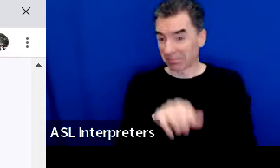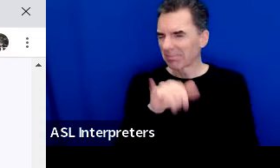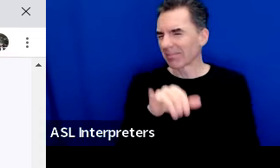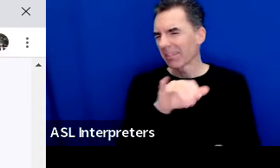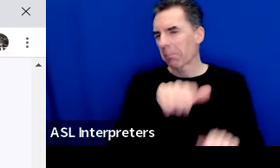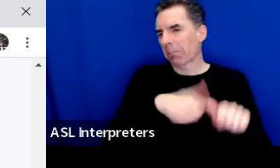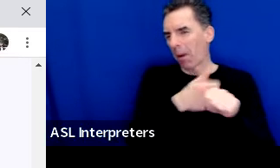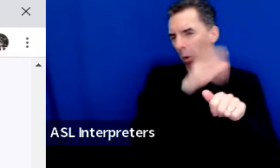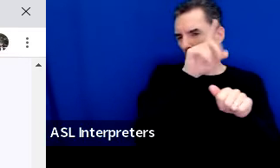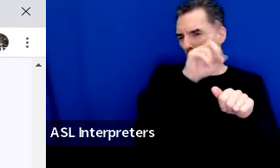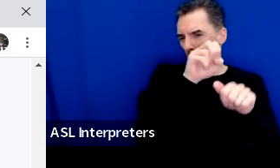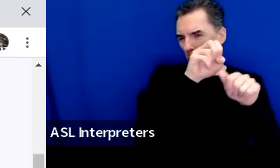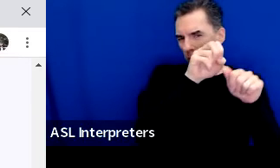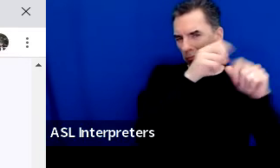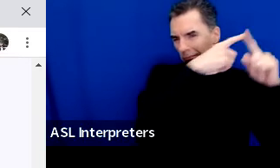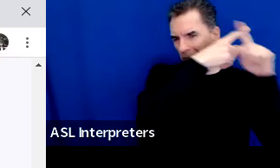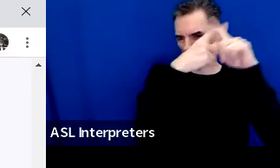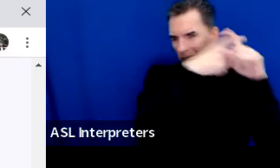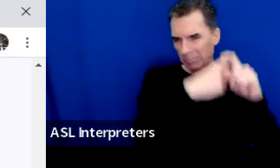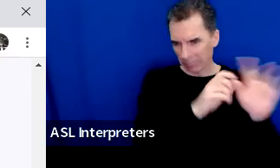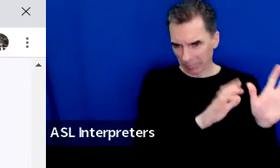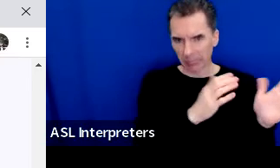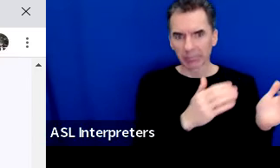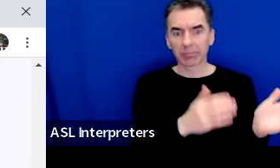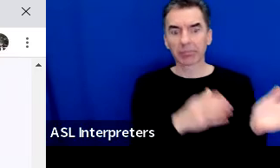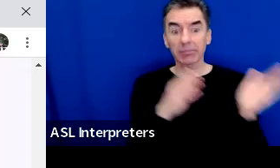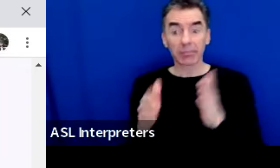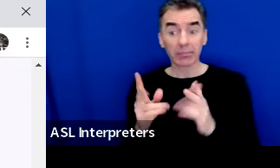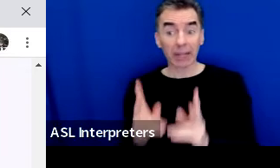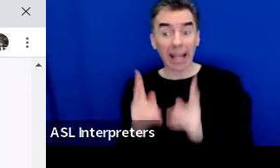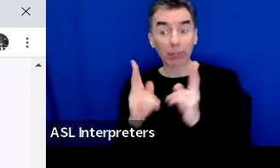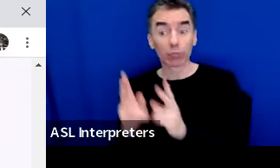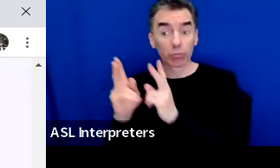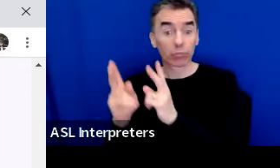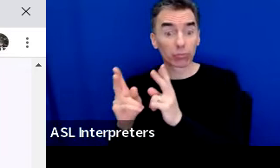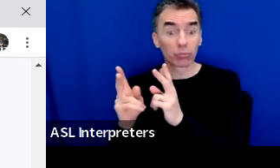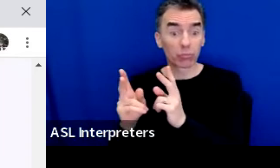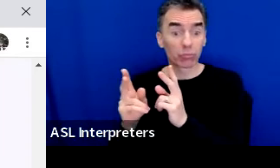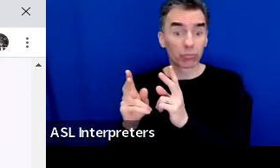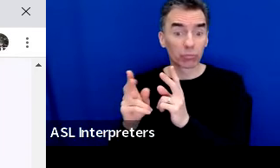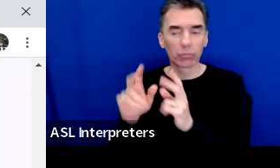Then there's the question part and I can toggle editor that's easier to read. It's much easier to Chicago editor